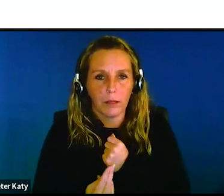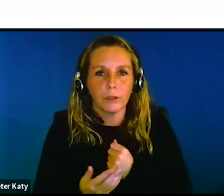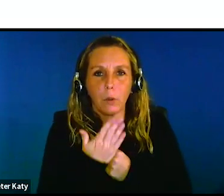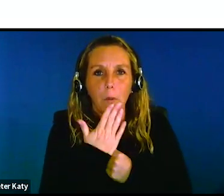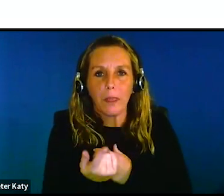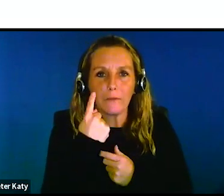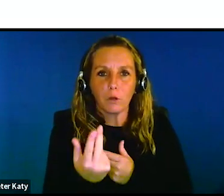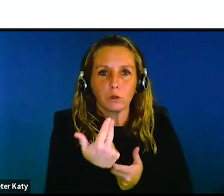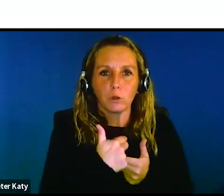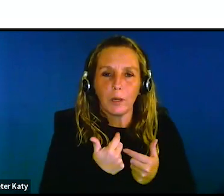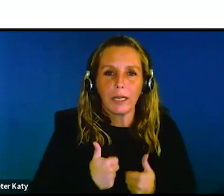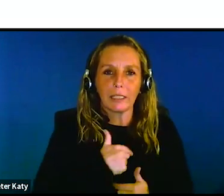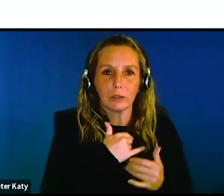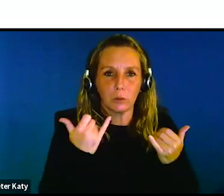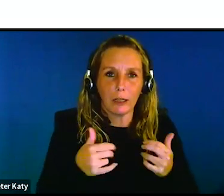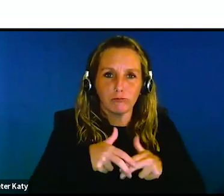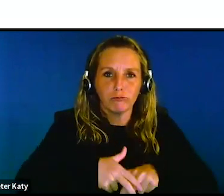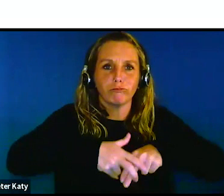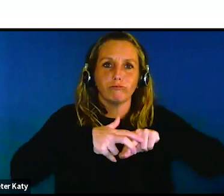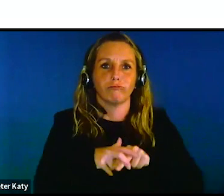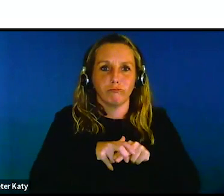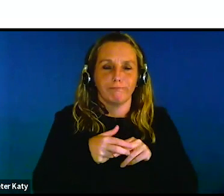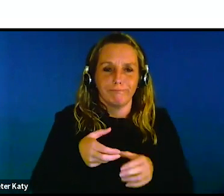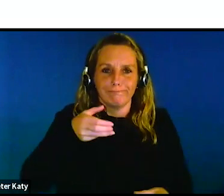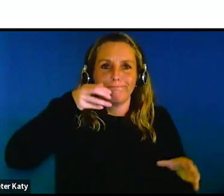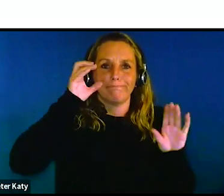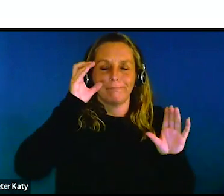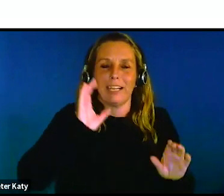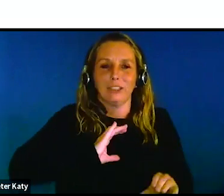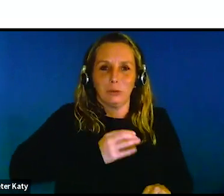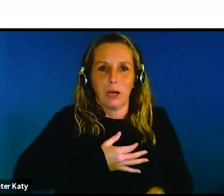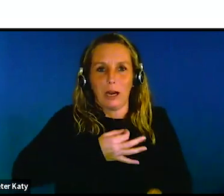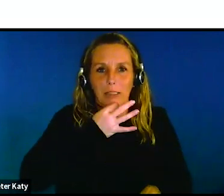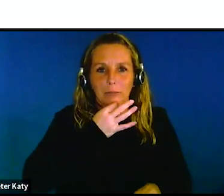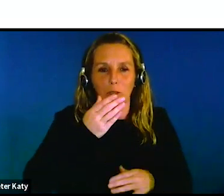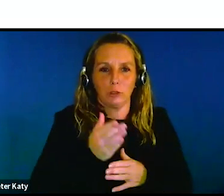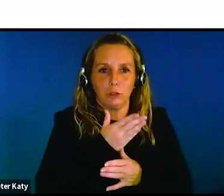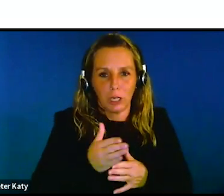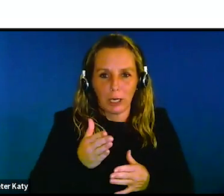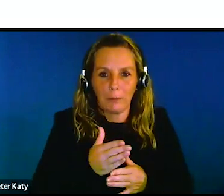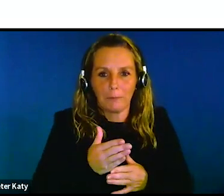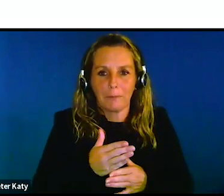Sit back, listen to our experts, please. You are experts, too.